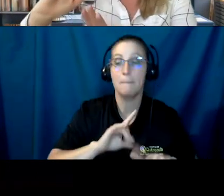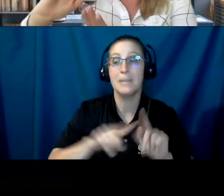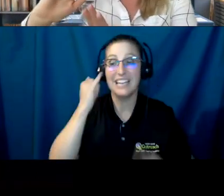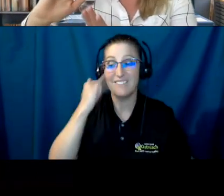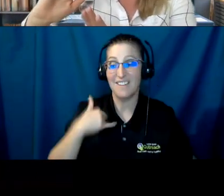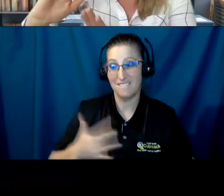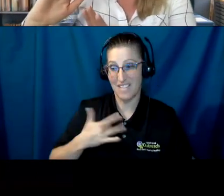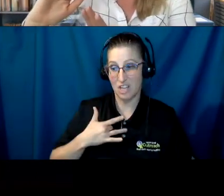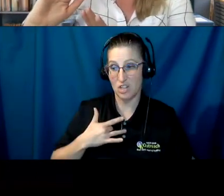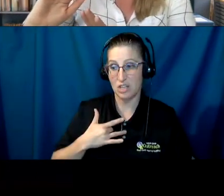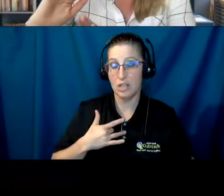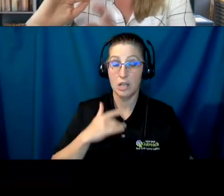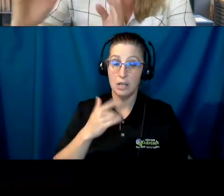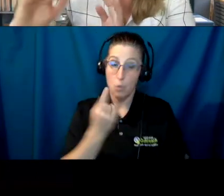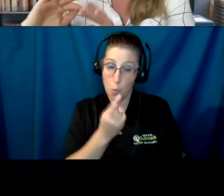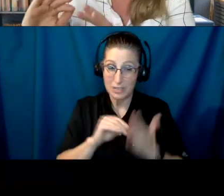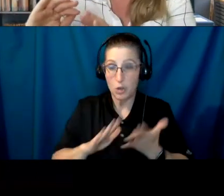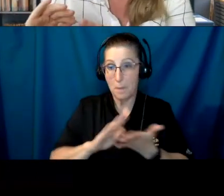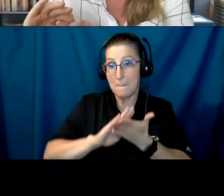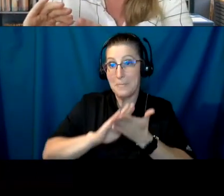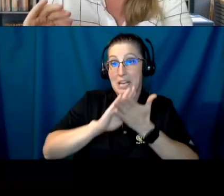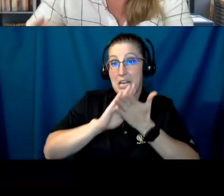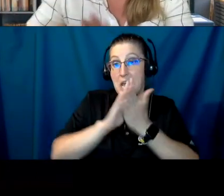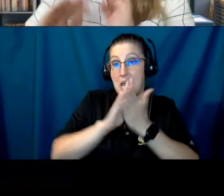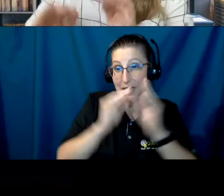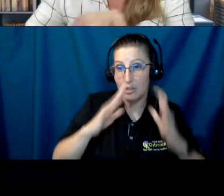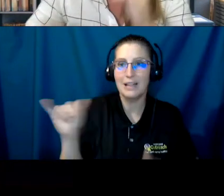to become too much of a teacher, like kind of how we saw on the handball video, I would